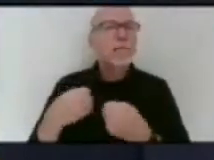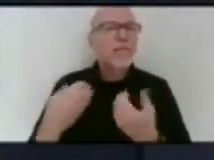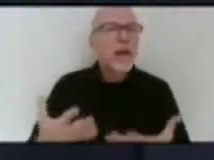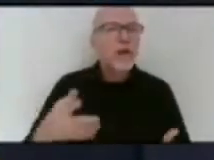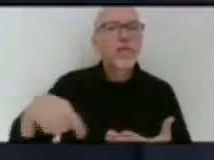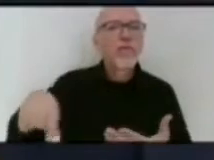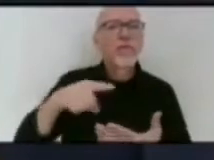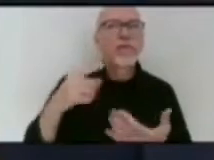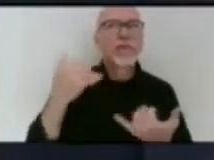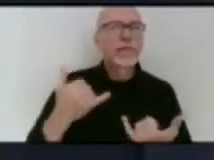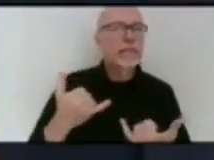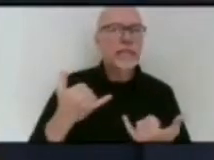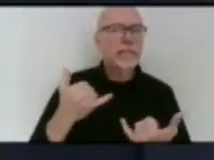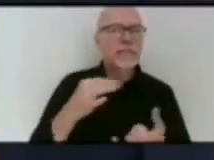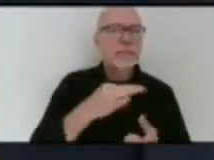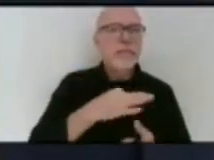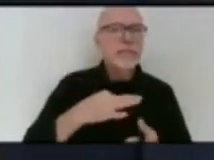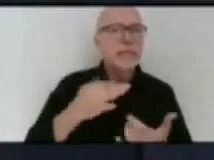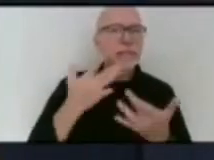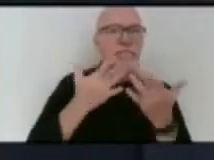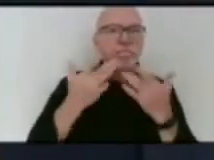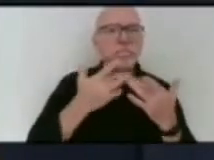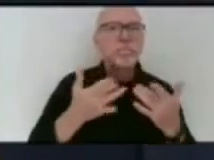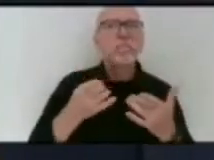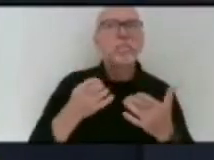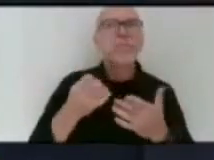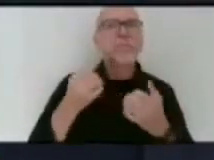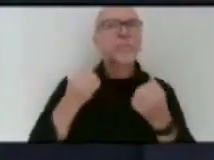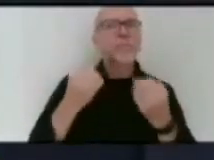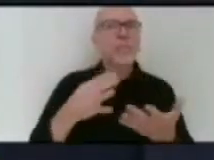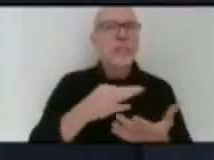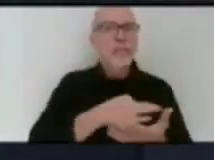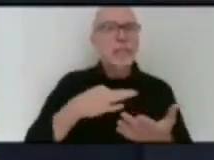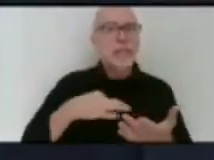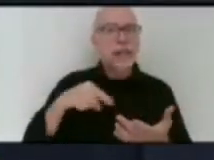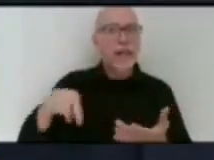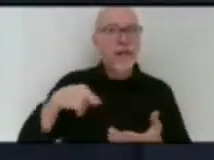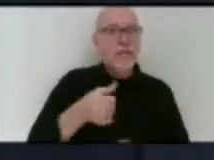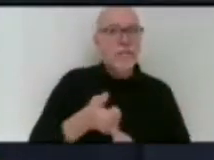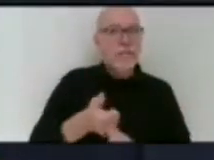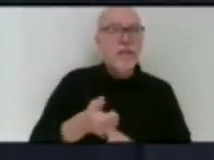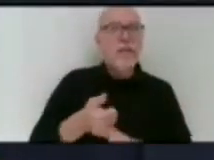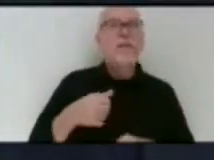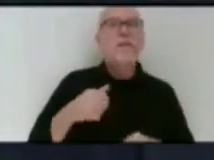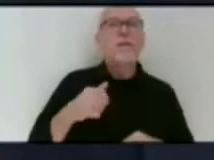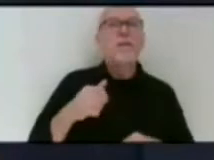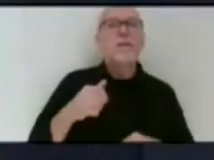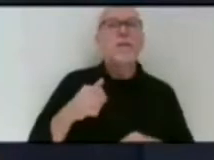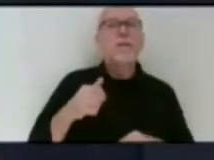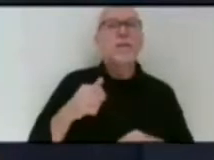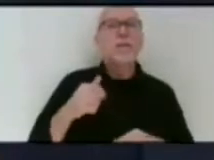shortages and increasingly more staff themselves or having to call in sick.